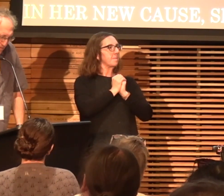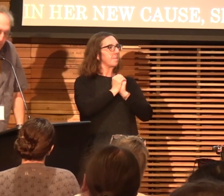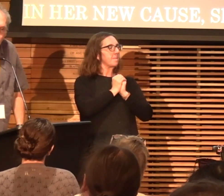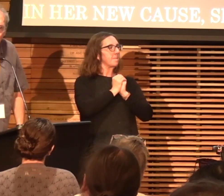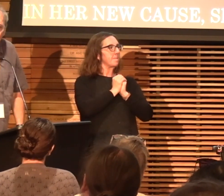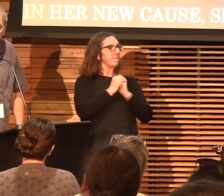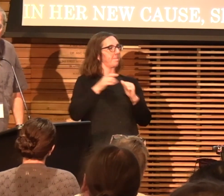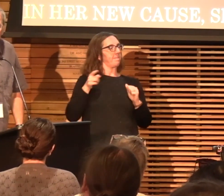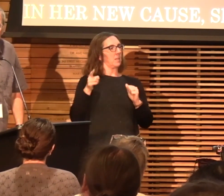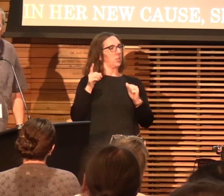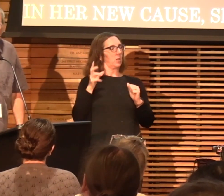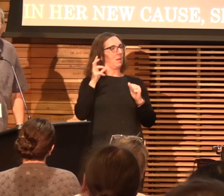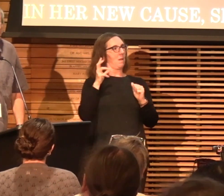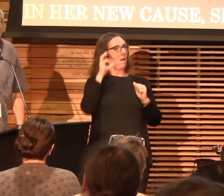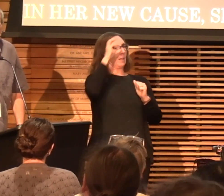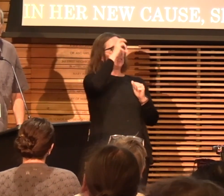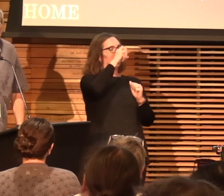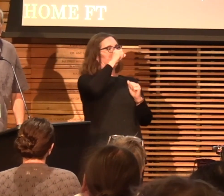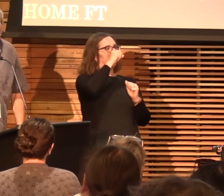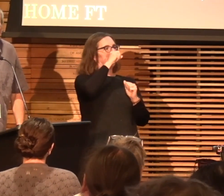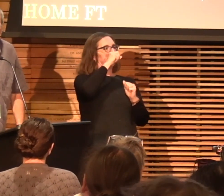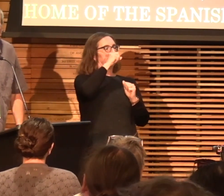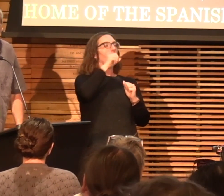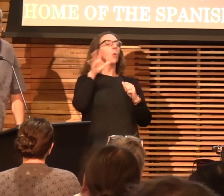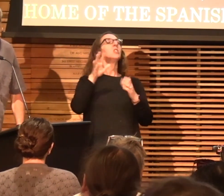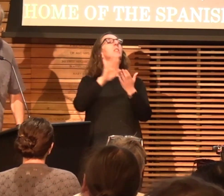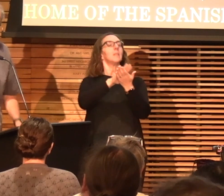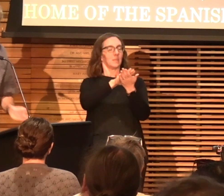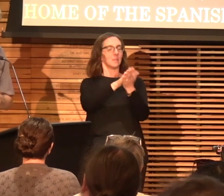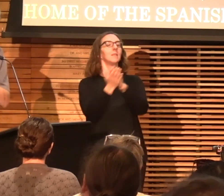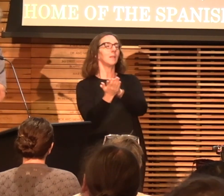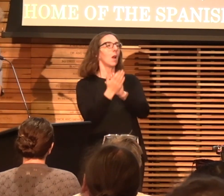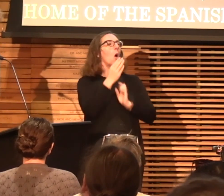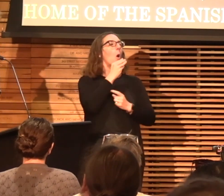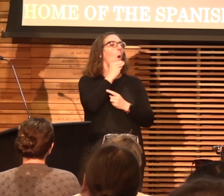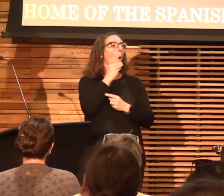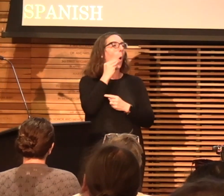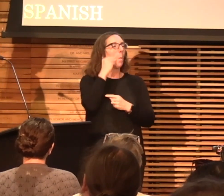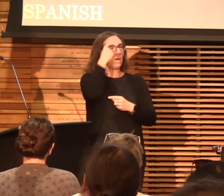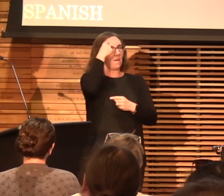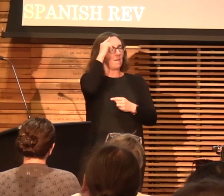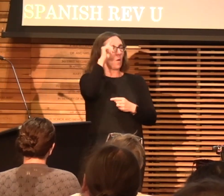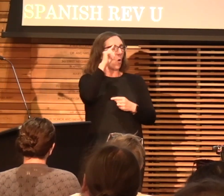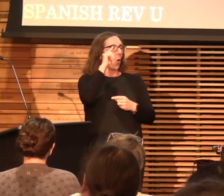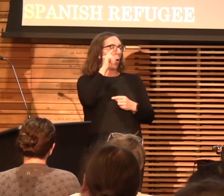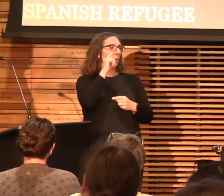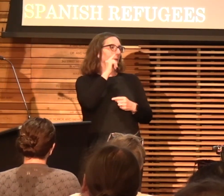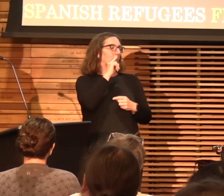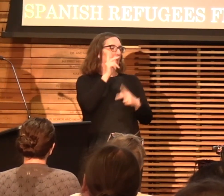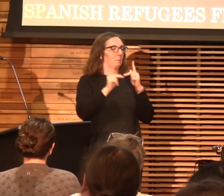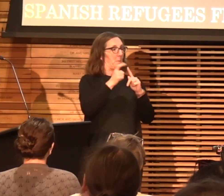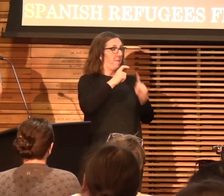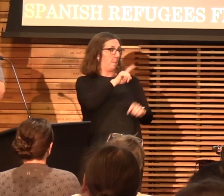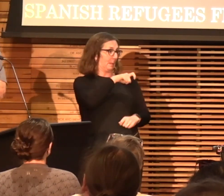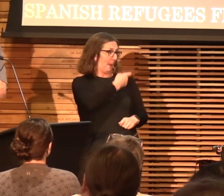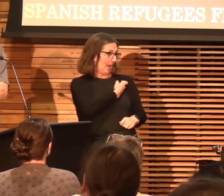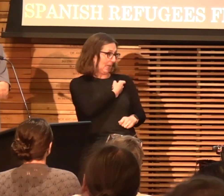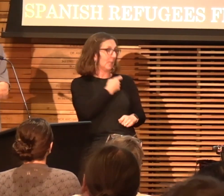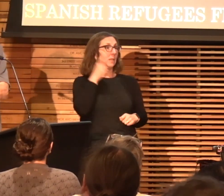She's assumed the helm of a Spanish rescue mission to bring Spanish refugees from concentration camps in France